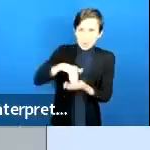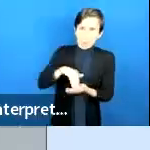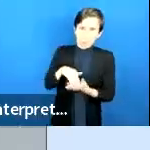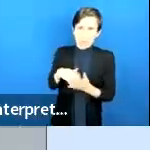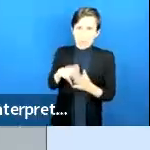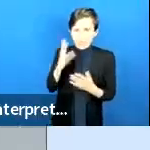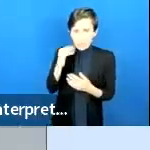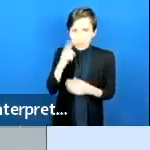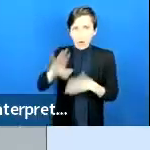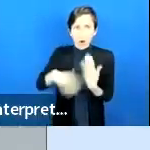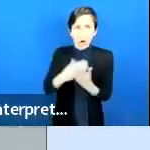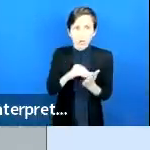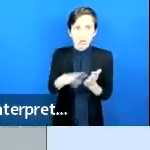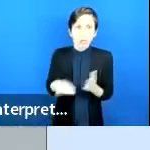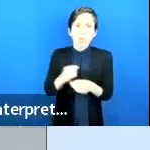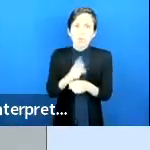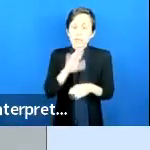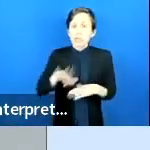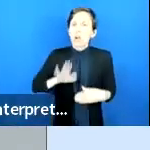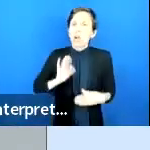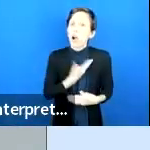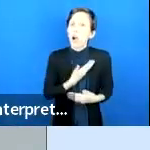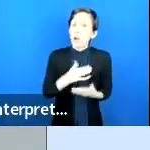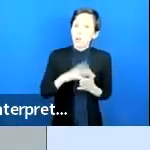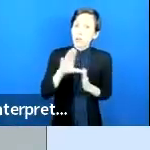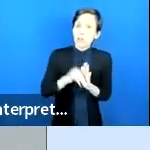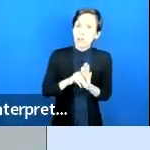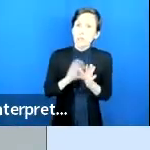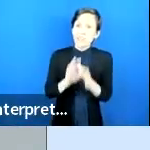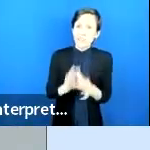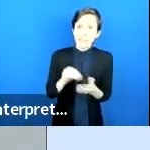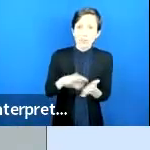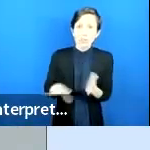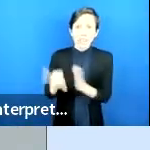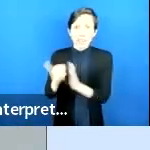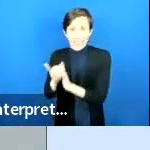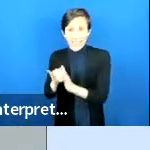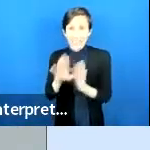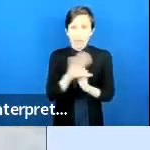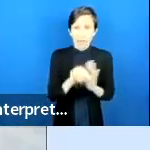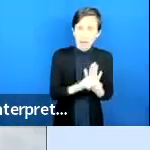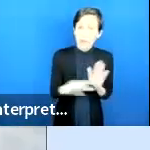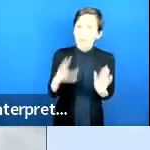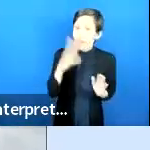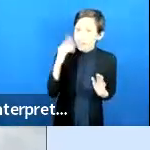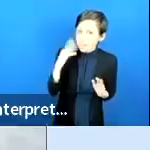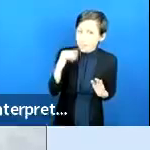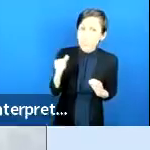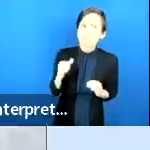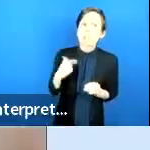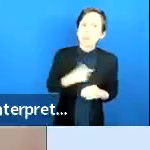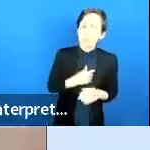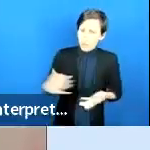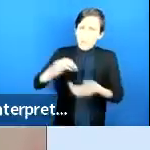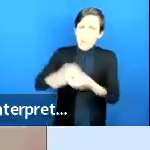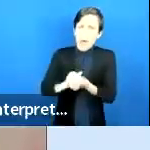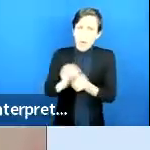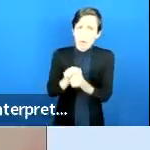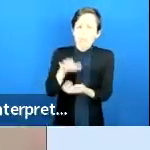to ensure our curriculum connects students identities, backgrounds and experiences. We are partnering with the School of Education